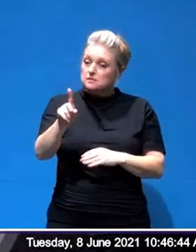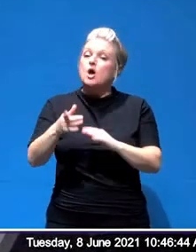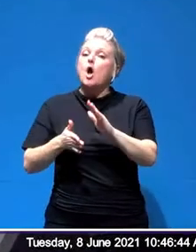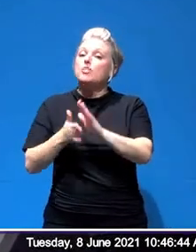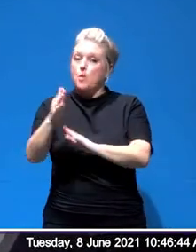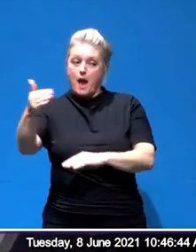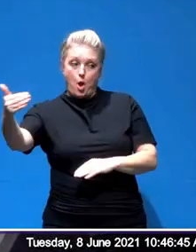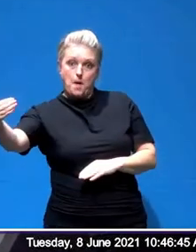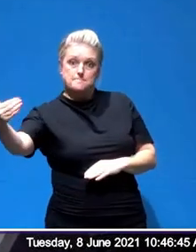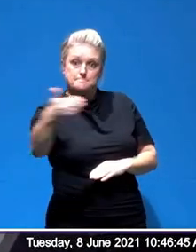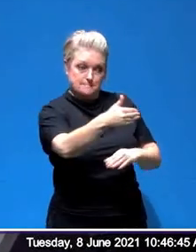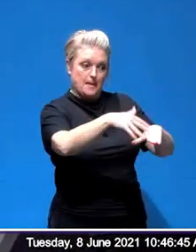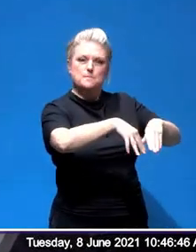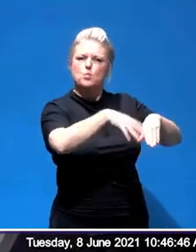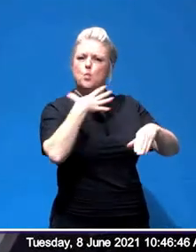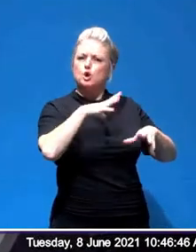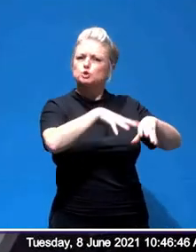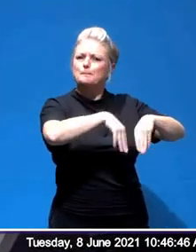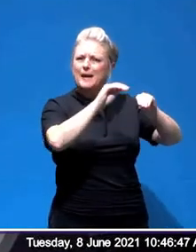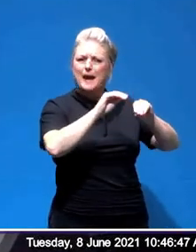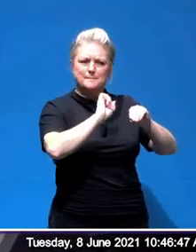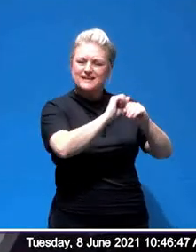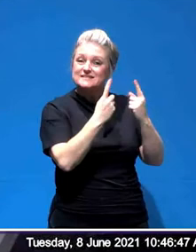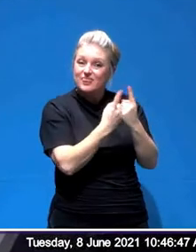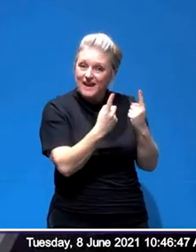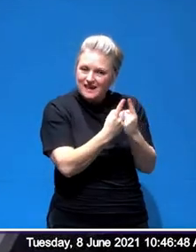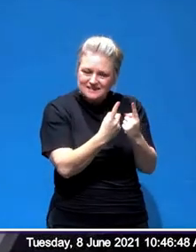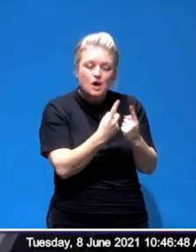When we drove into the driveway, Daniel became distressed, he held on to his